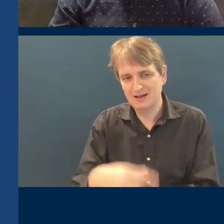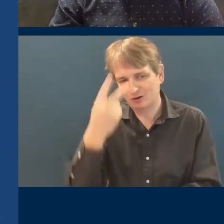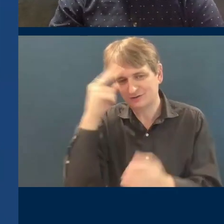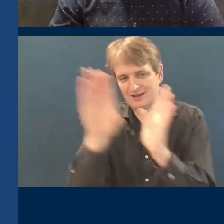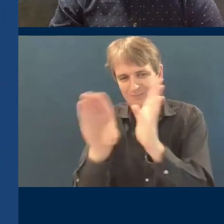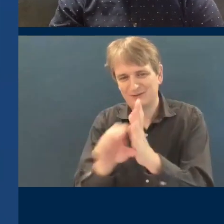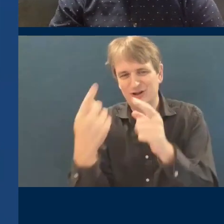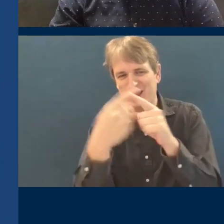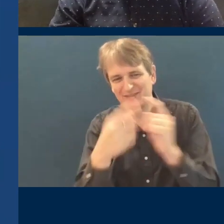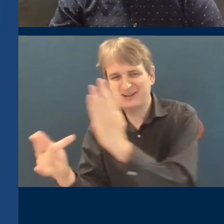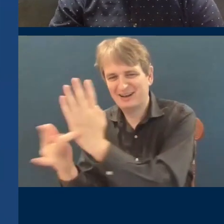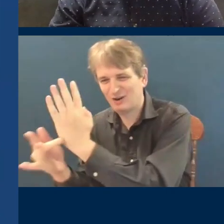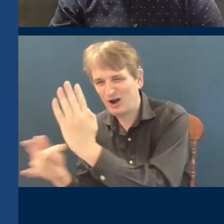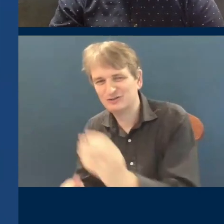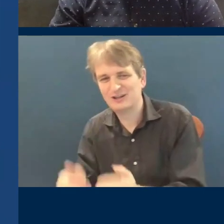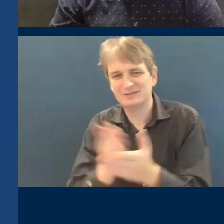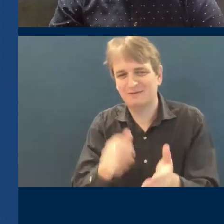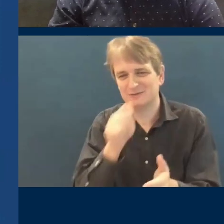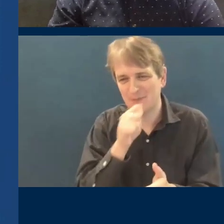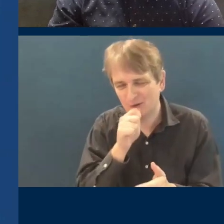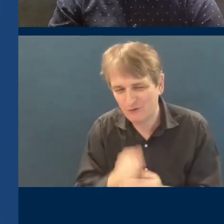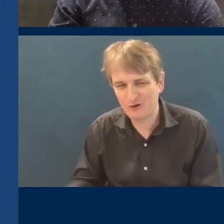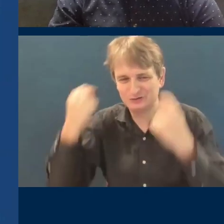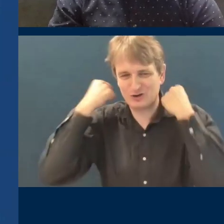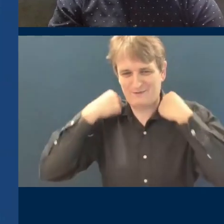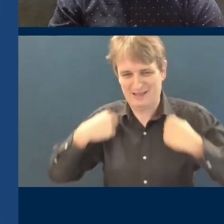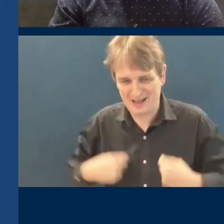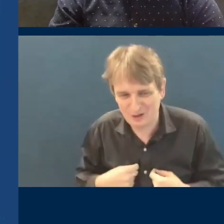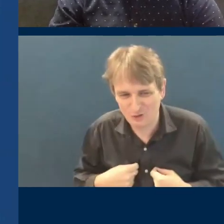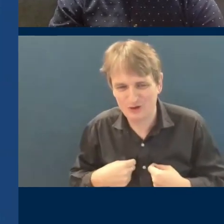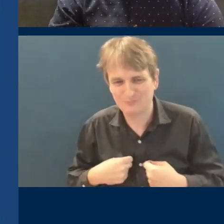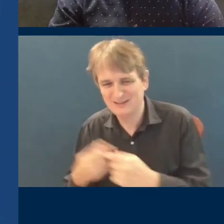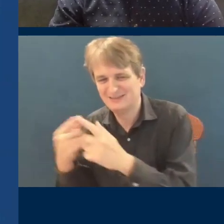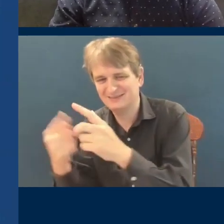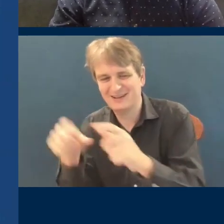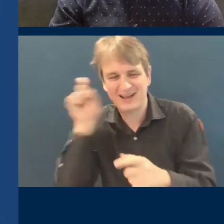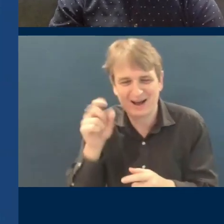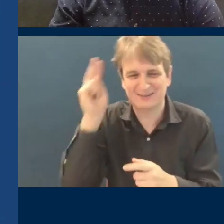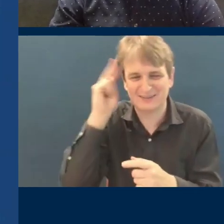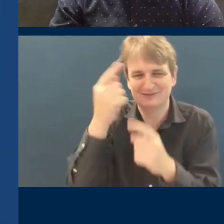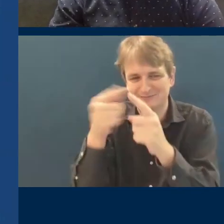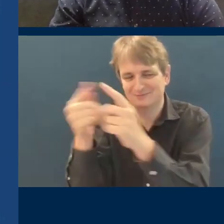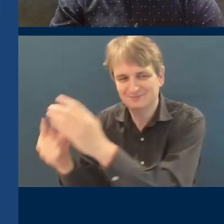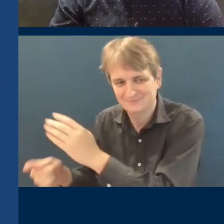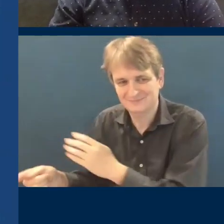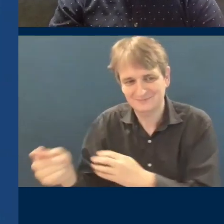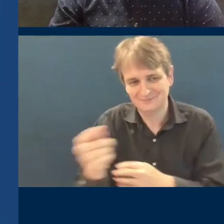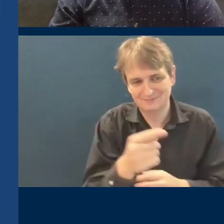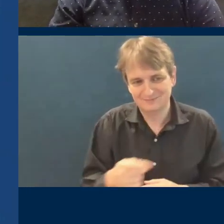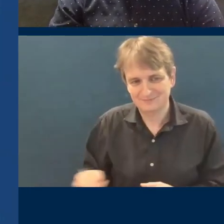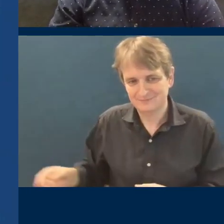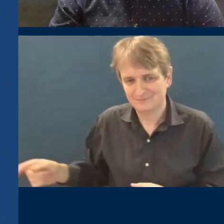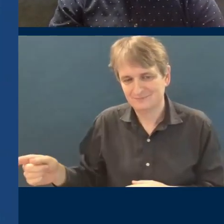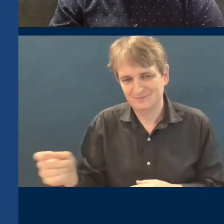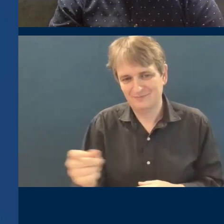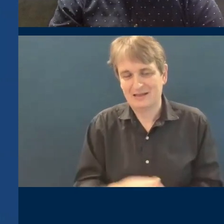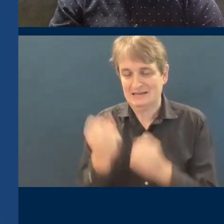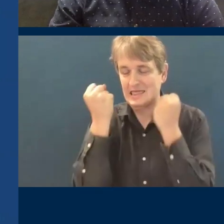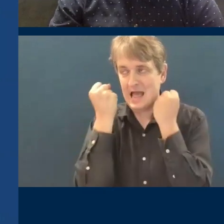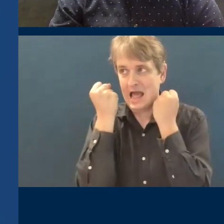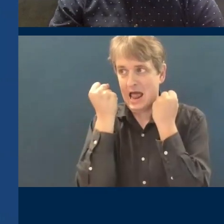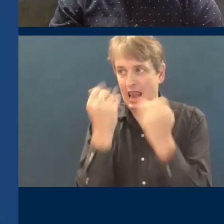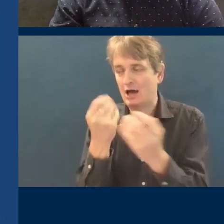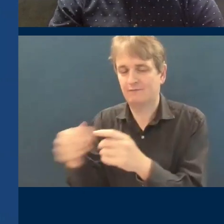assisted listening devices also known as ALDs. So I have a picture of a bunch of different devices all in one. So there's a microphone, a microphone that you wear around the neck,